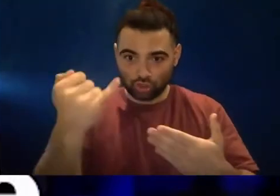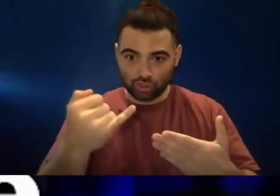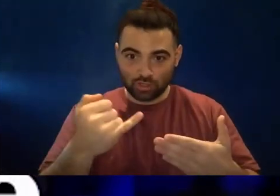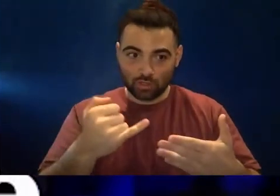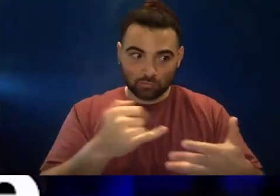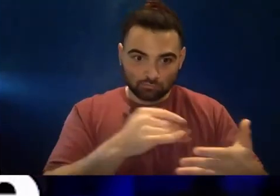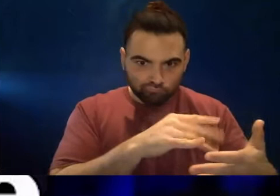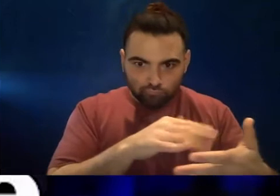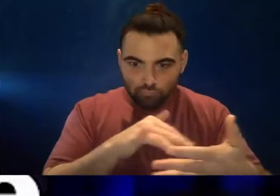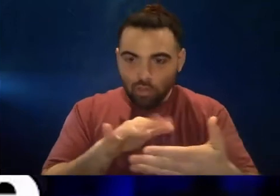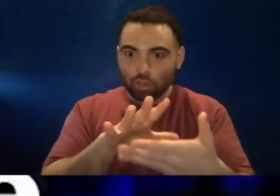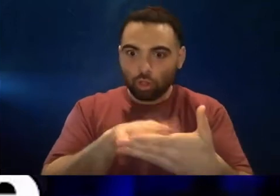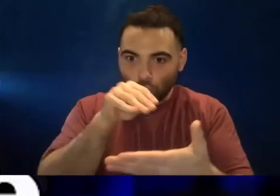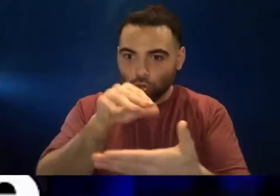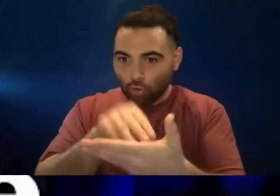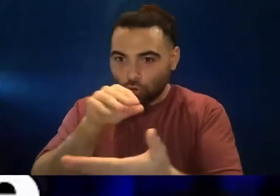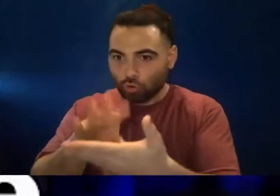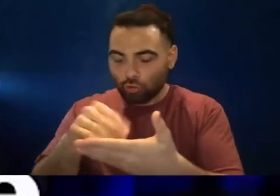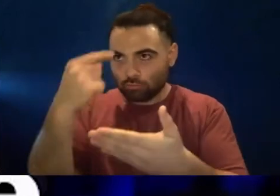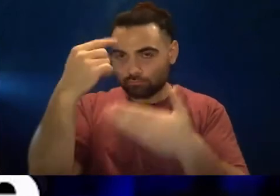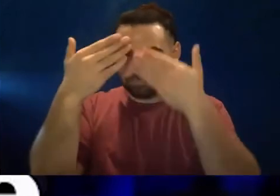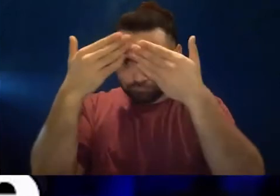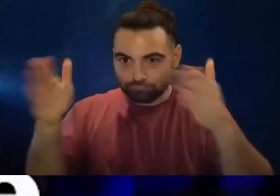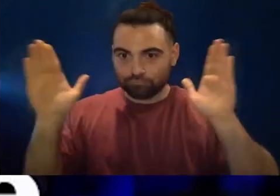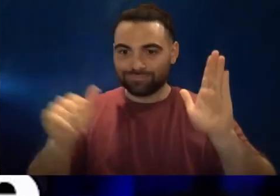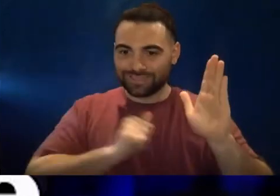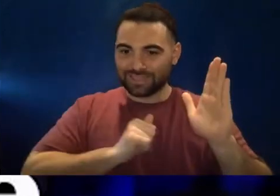And so one of the issues that we ran into